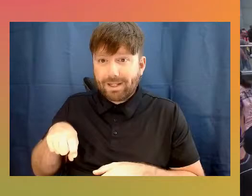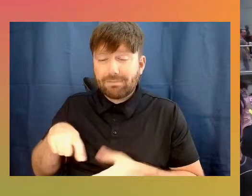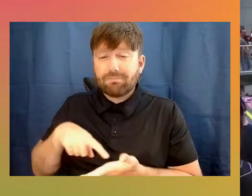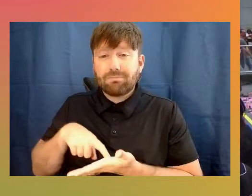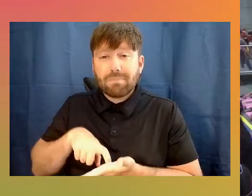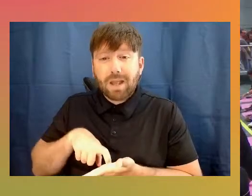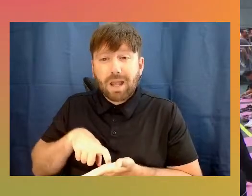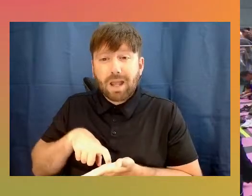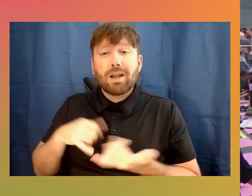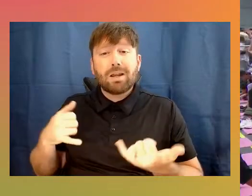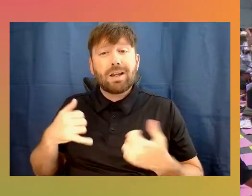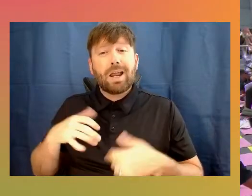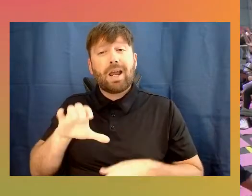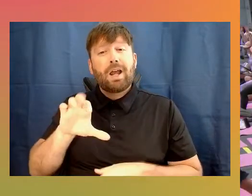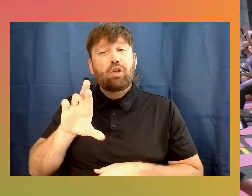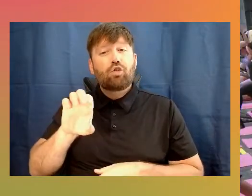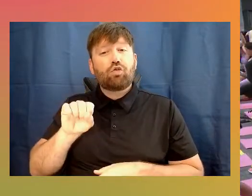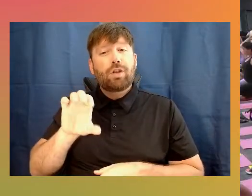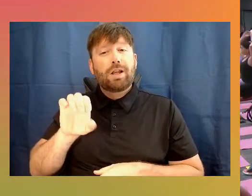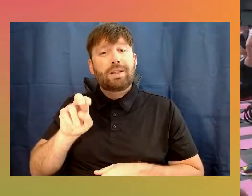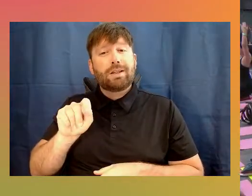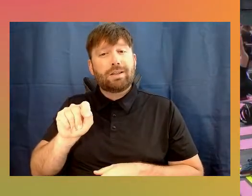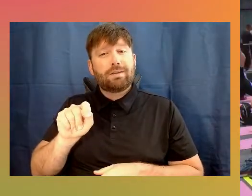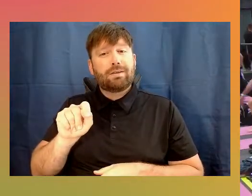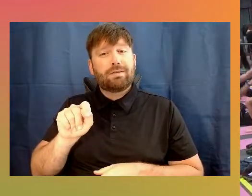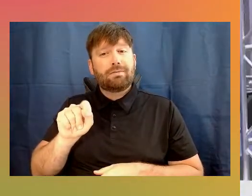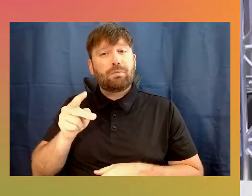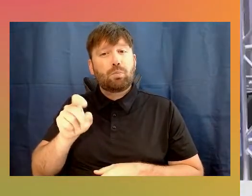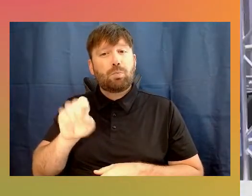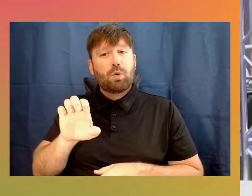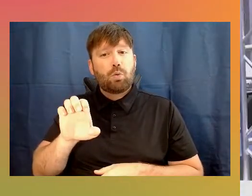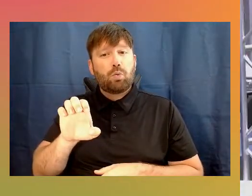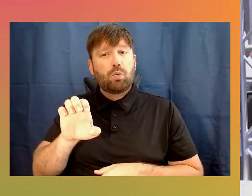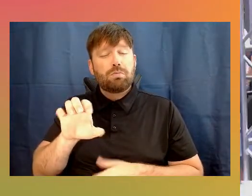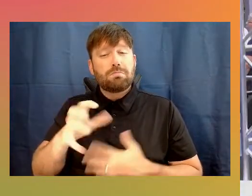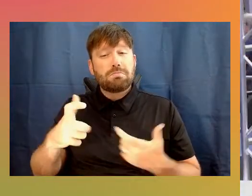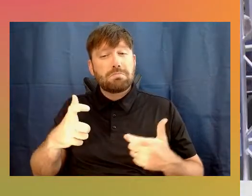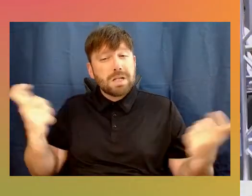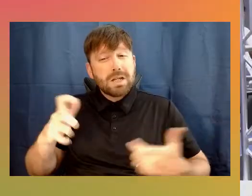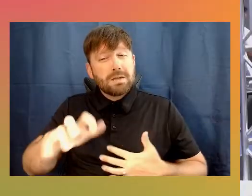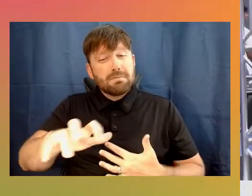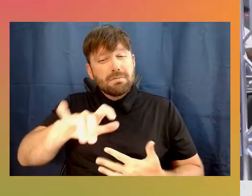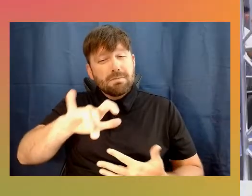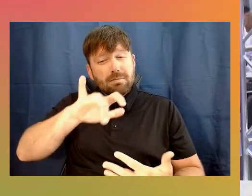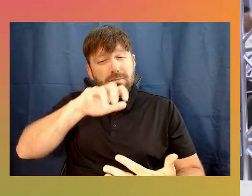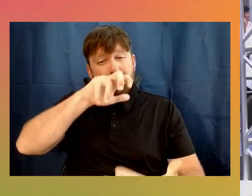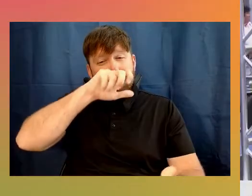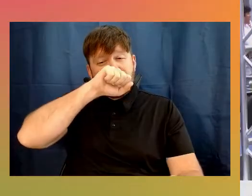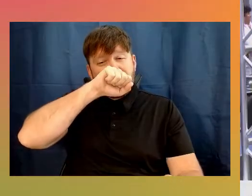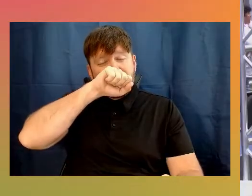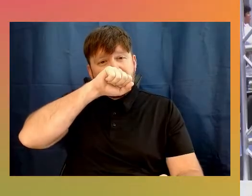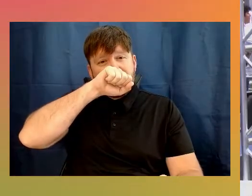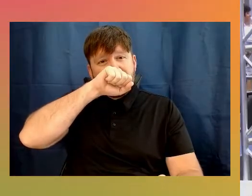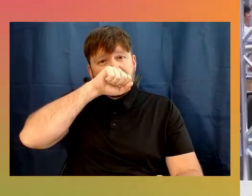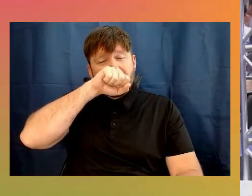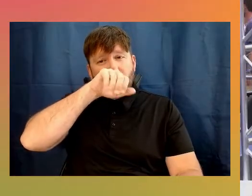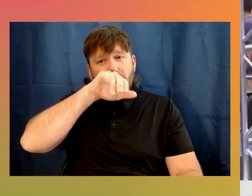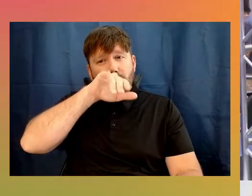STAY WITH THE BREATH.